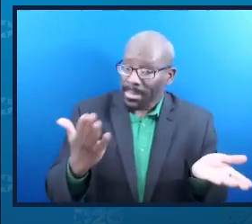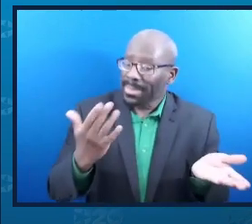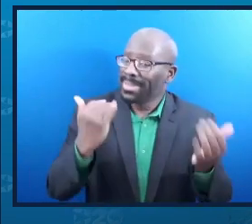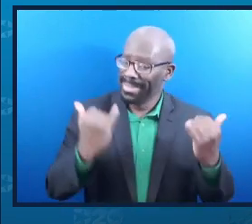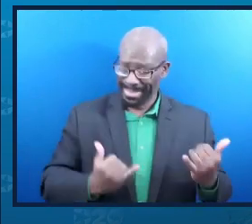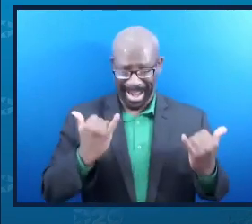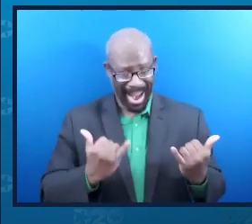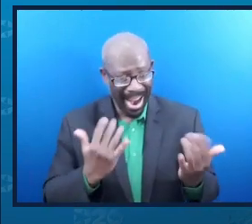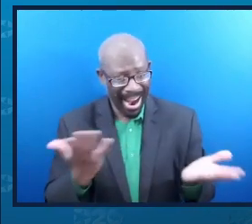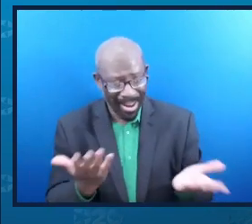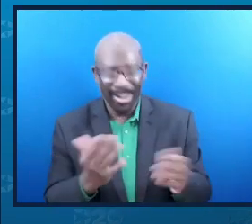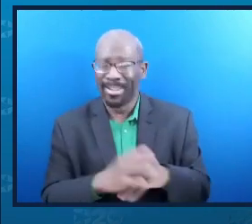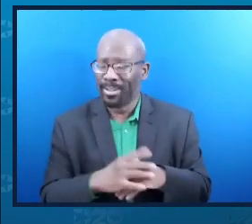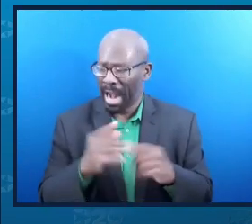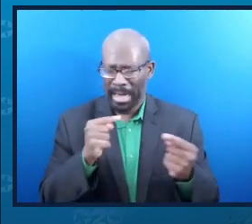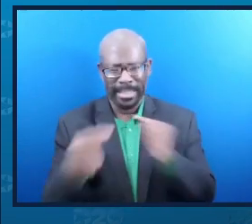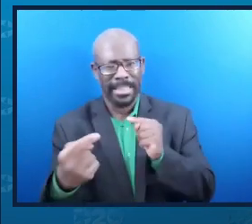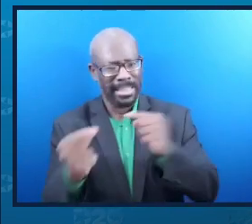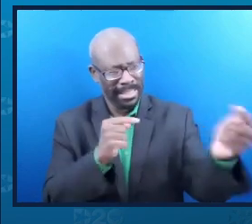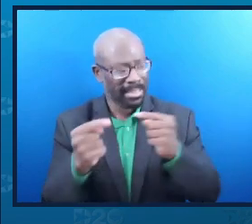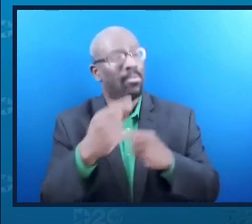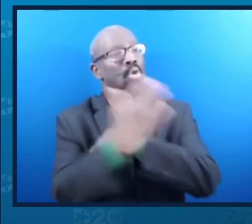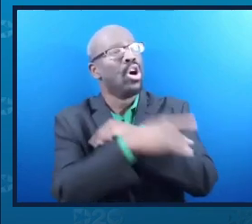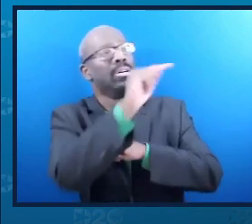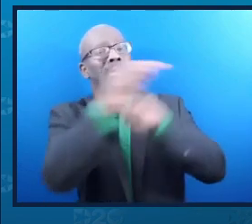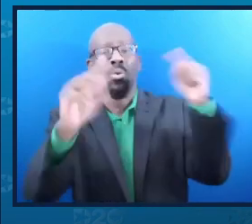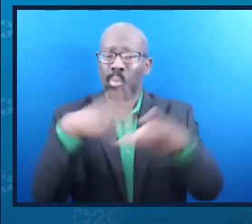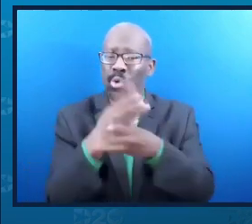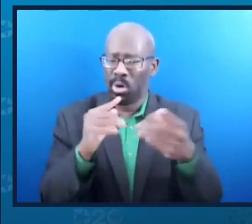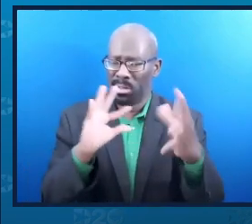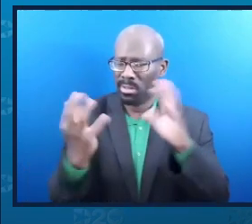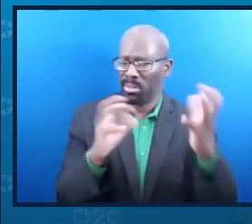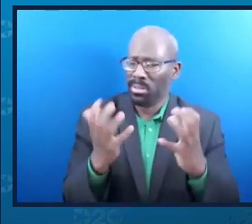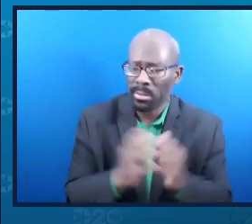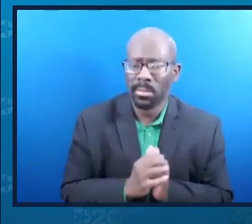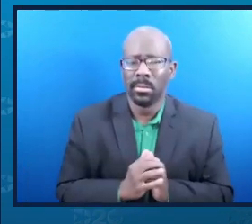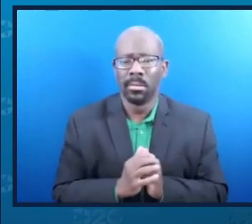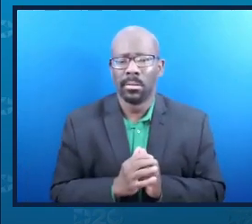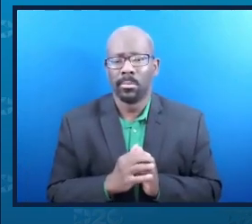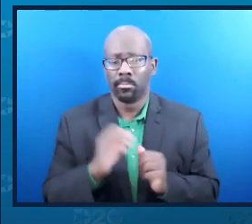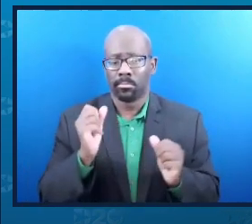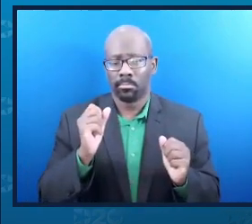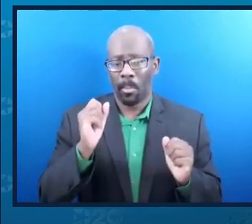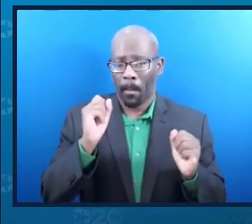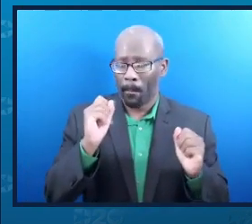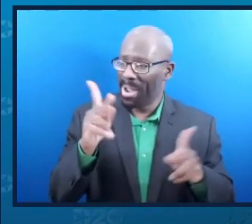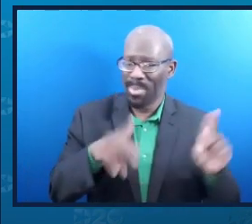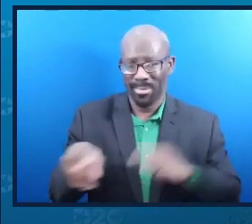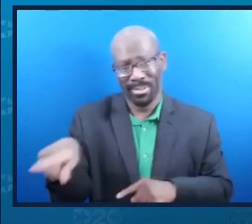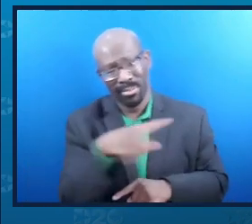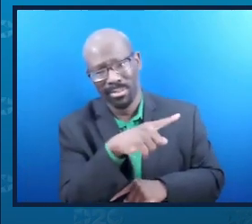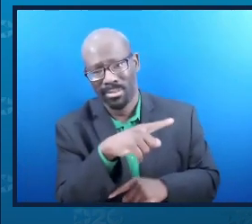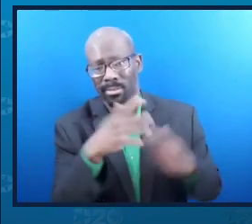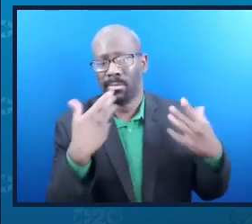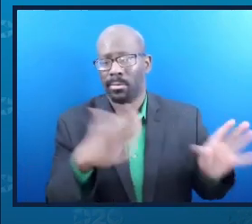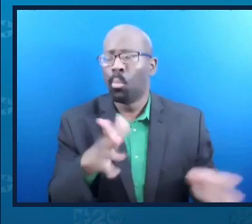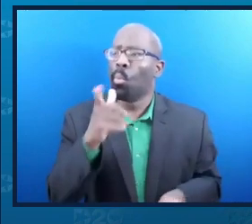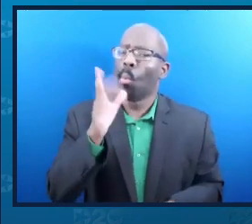POLARIZED AS THESE, MOST OF YOU